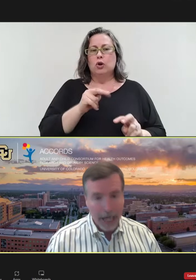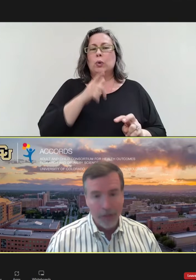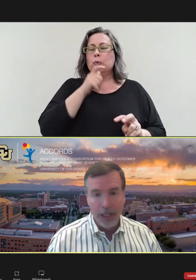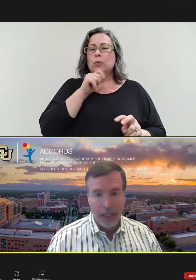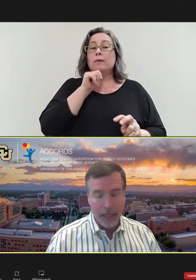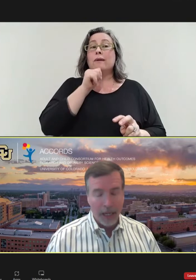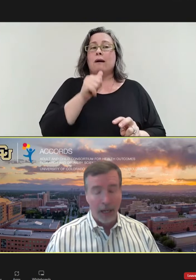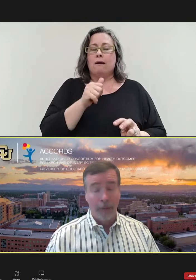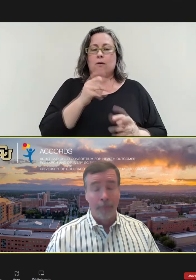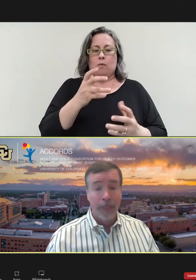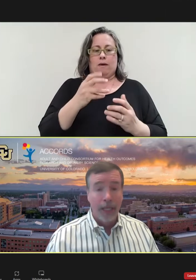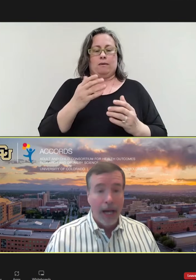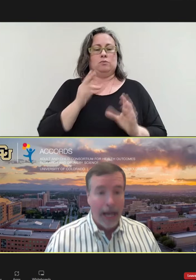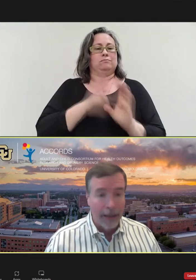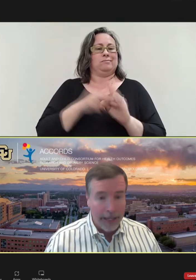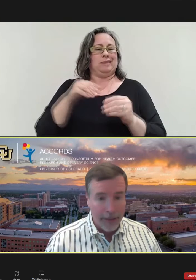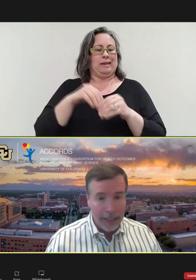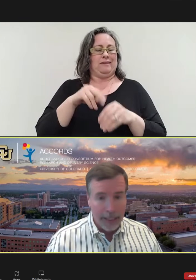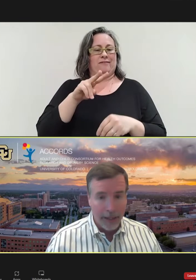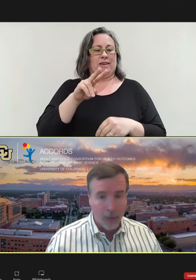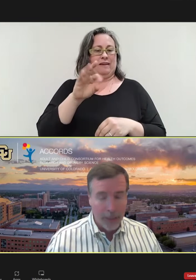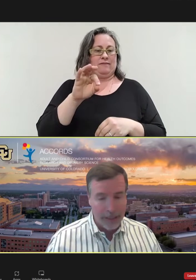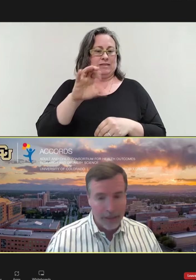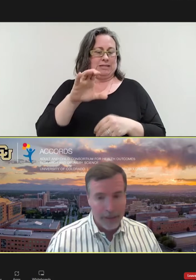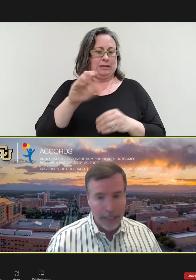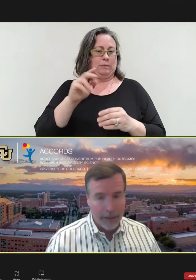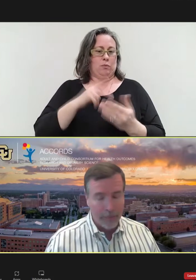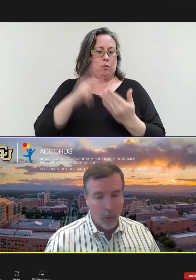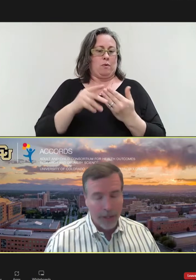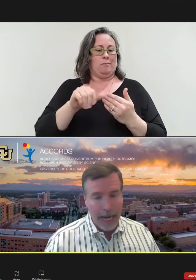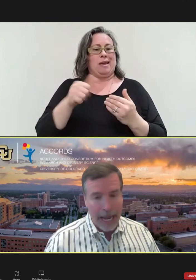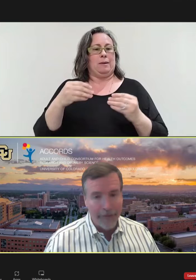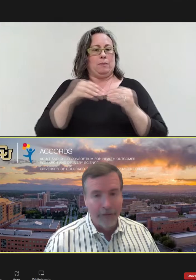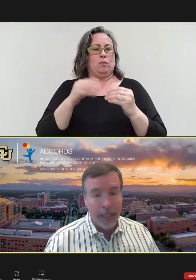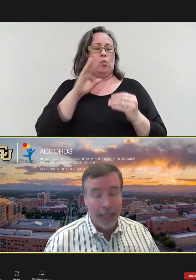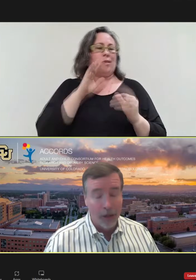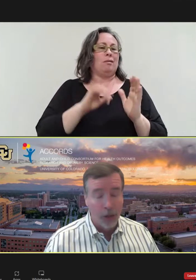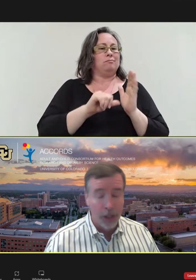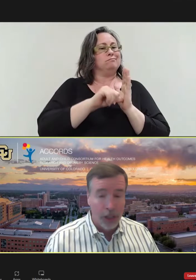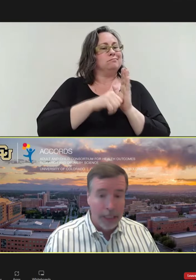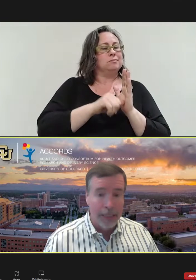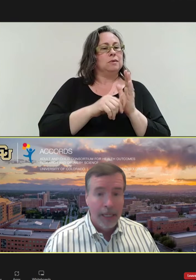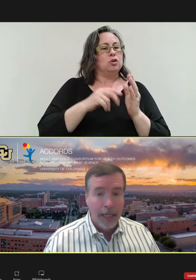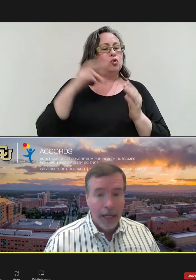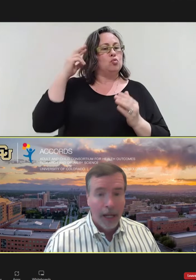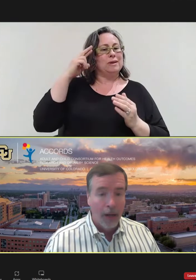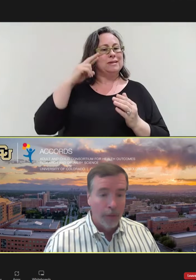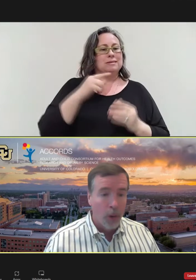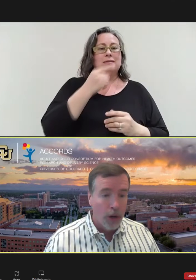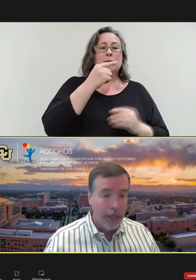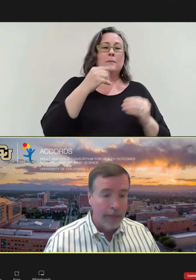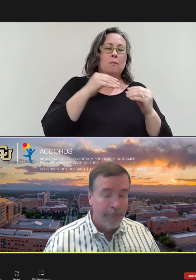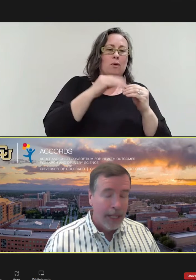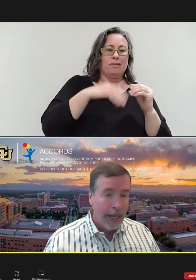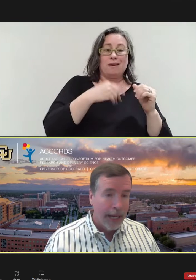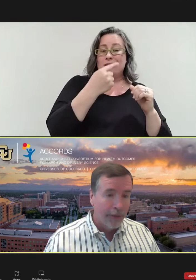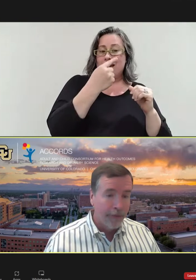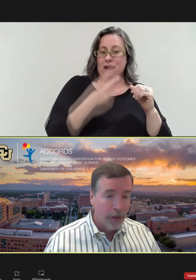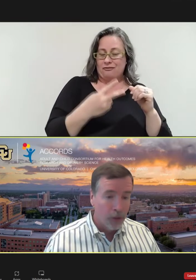I'm just going to highlight the reasons that more than half of pediatricians reported. And the first